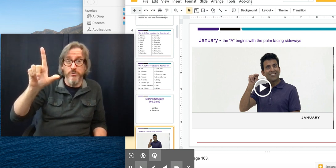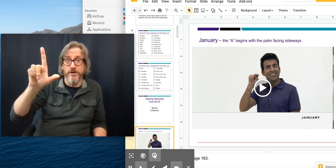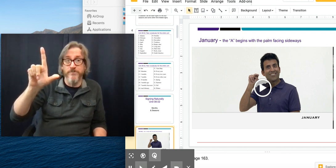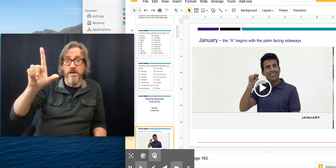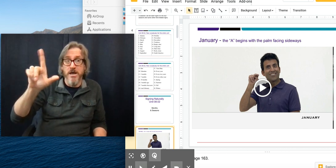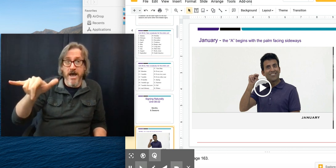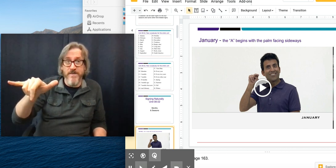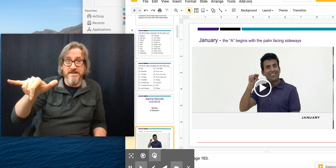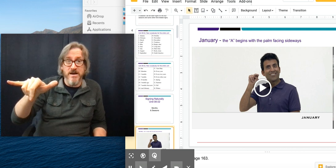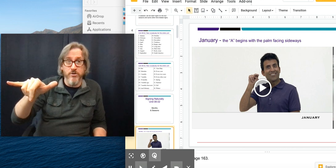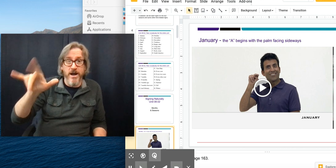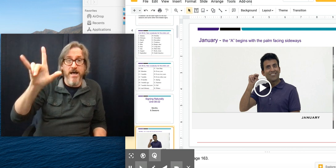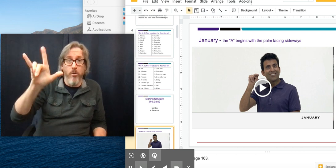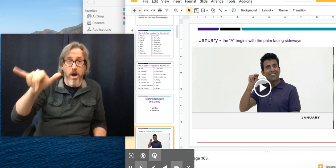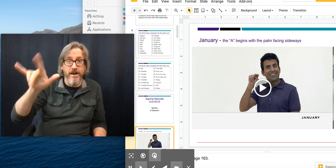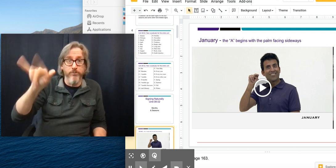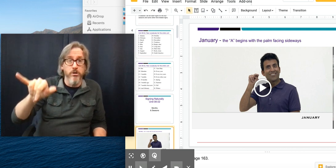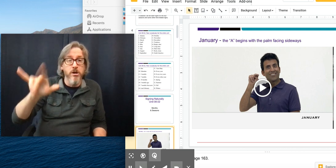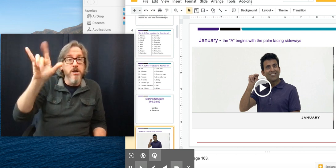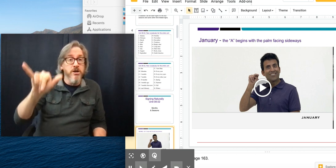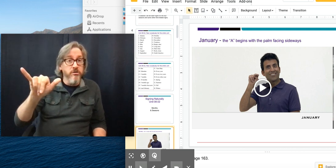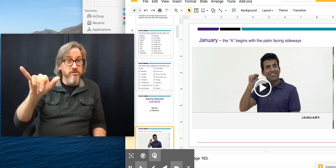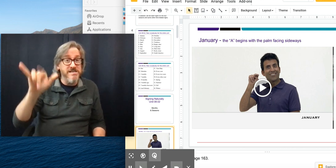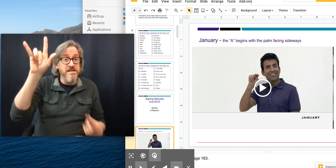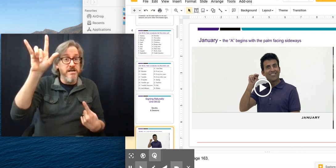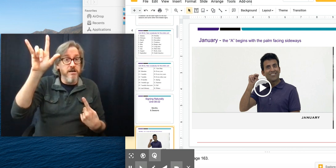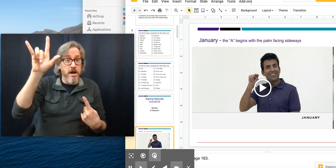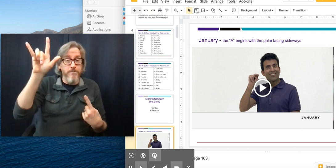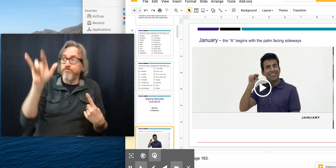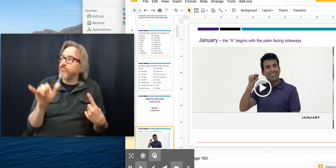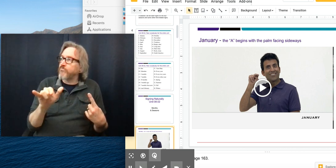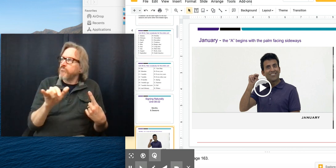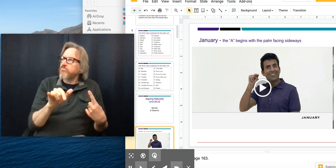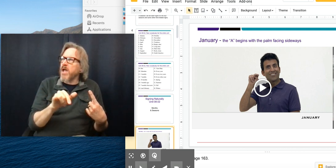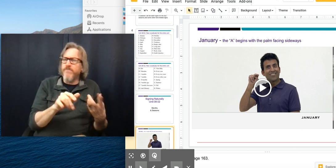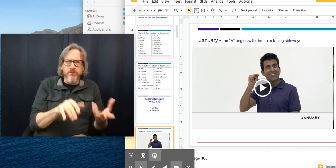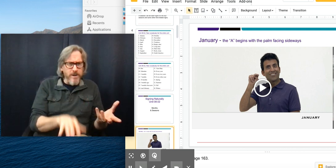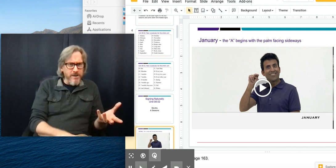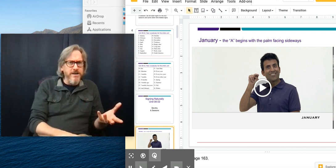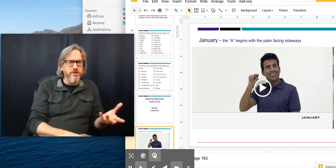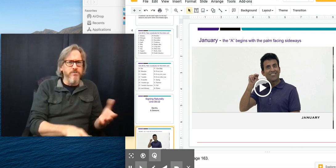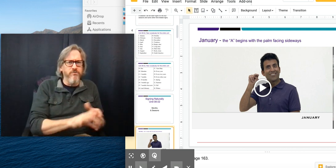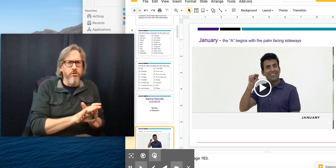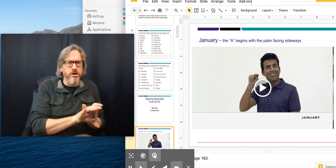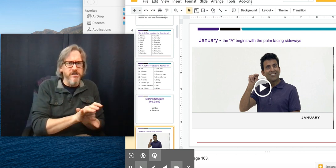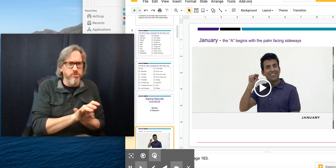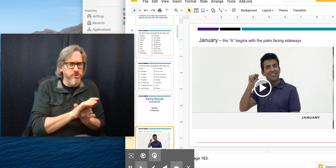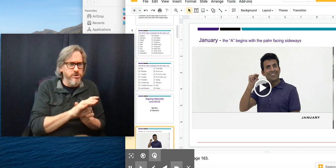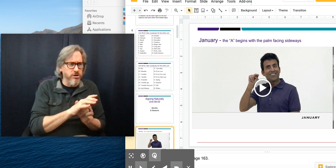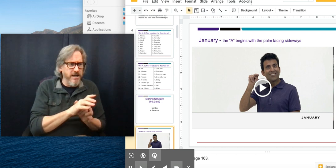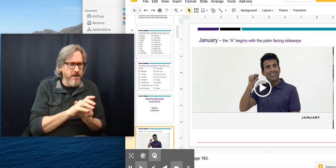by too quick and then down to y l y this um I've made the recommendation before is once you start